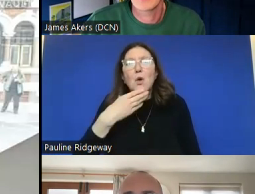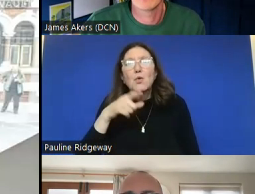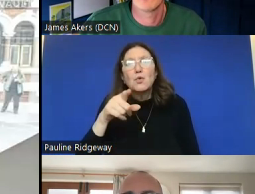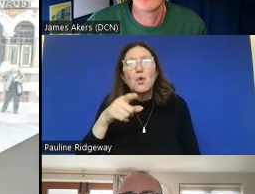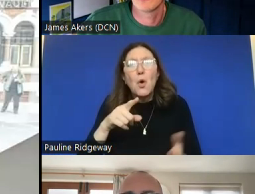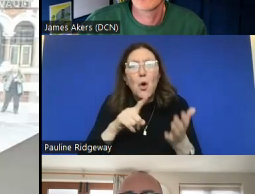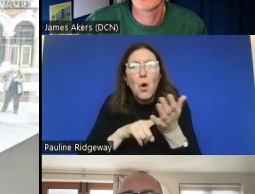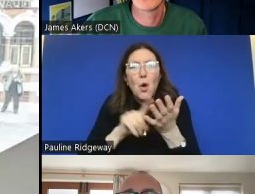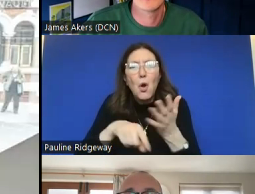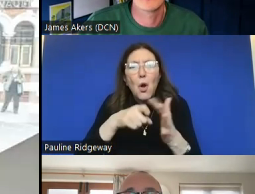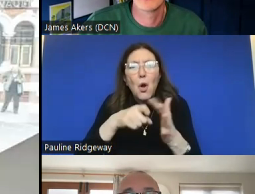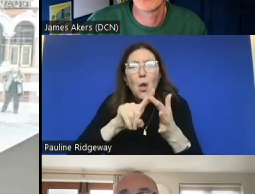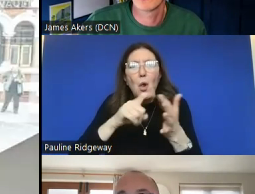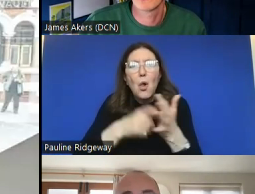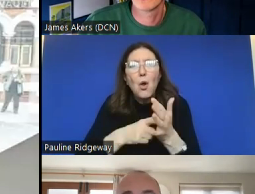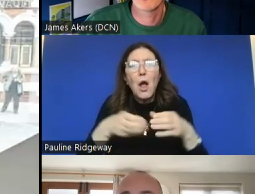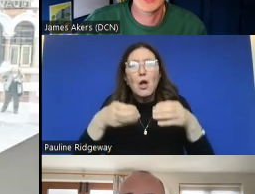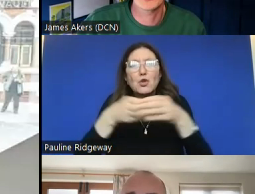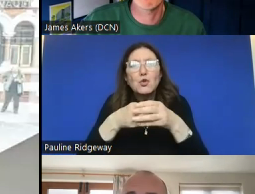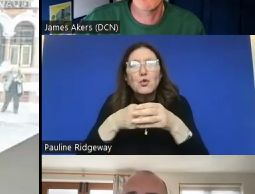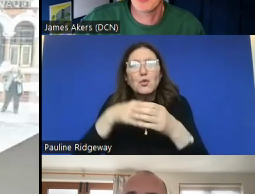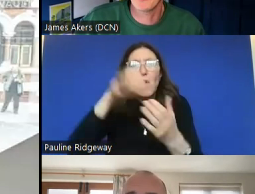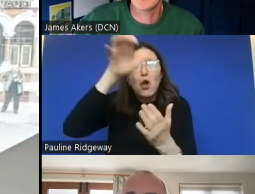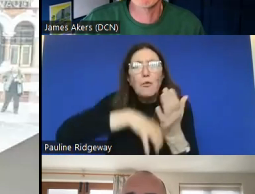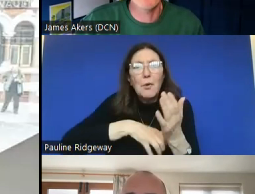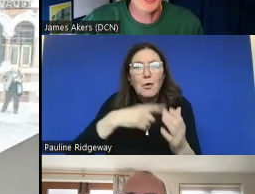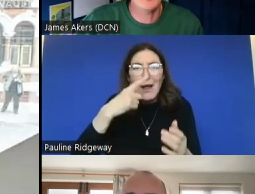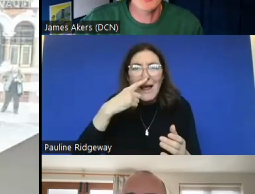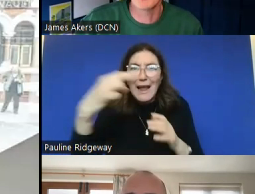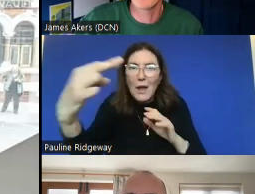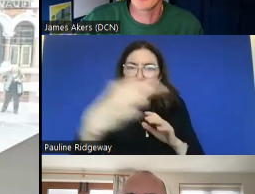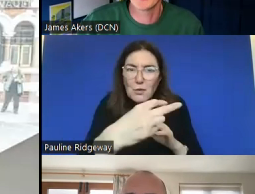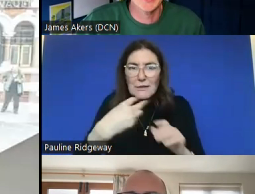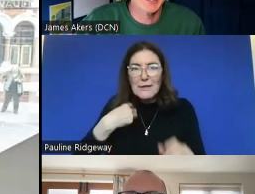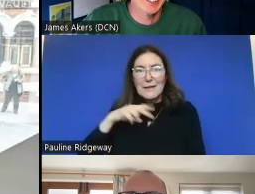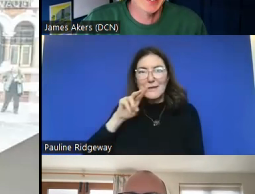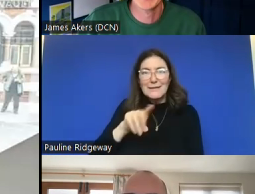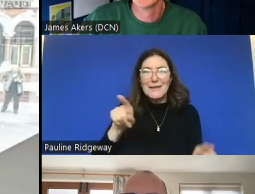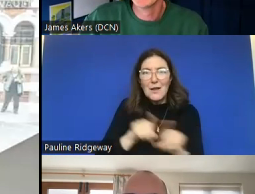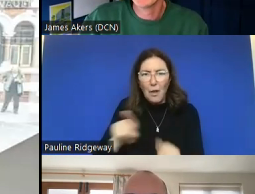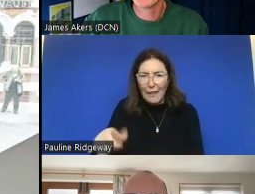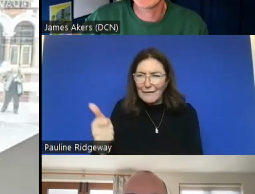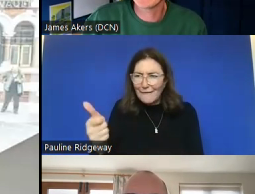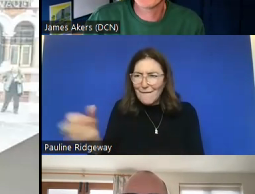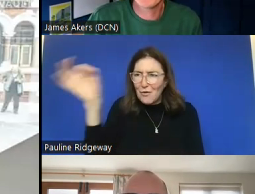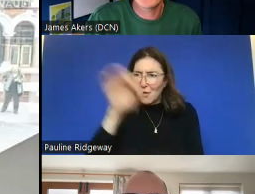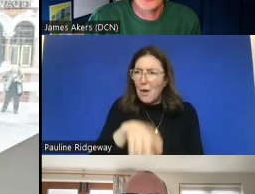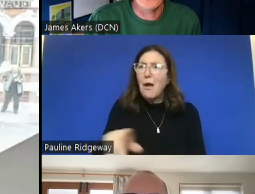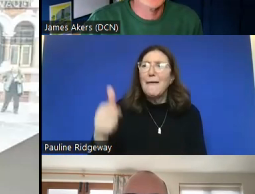Can you see it too? Good question. That's a good question. -That is a really, really good question. The answer is no.